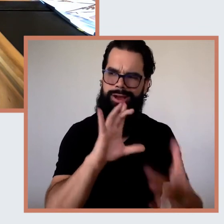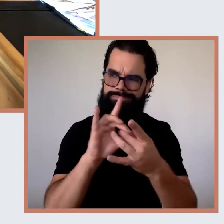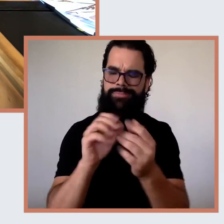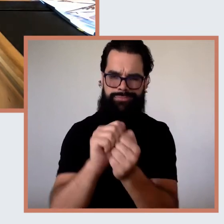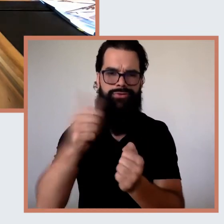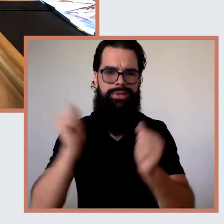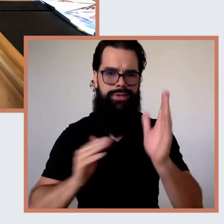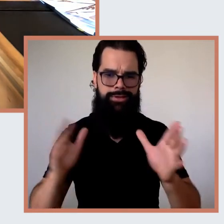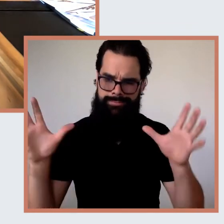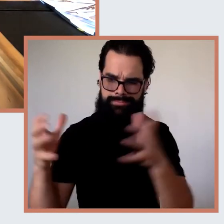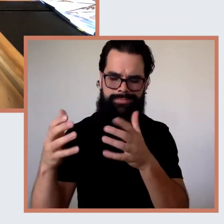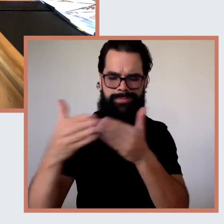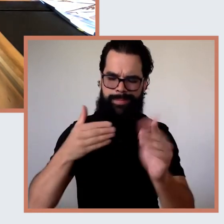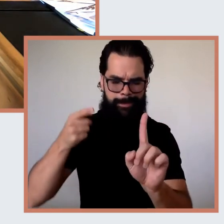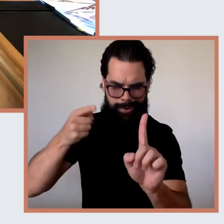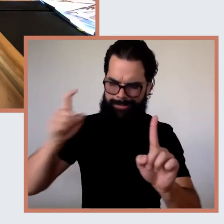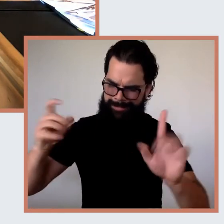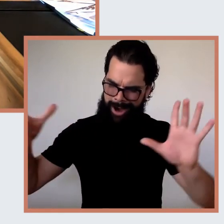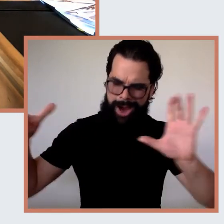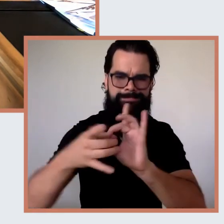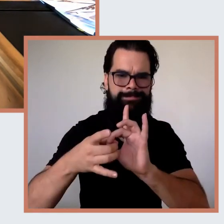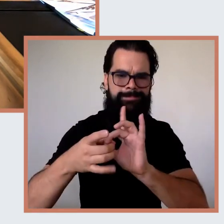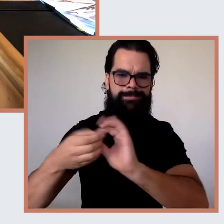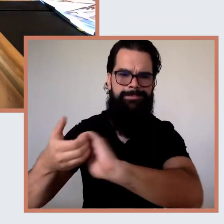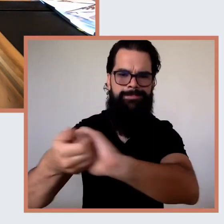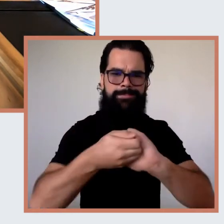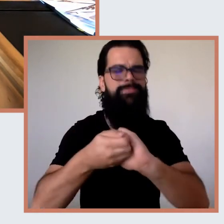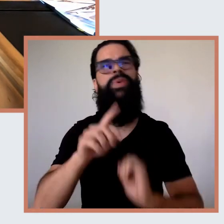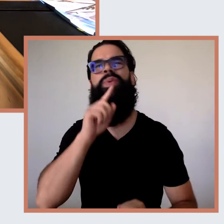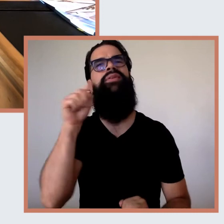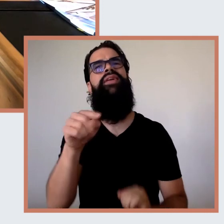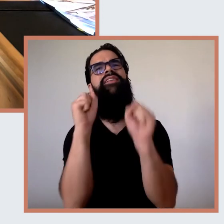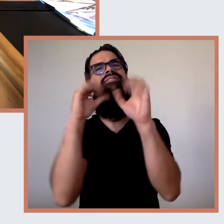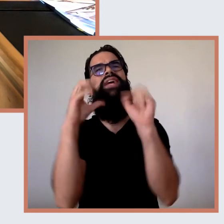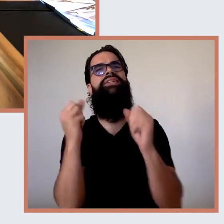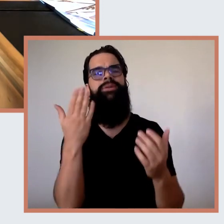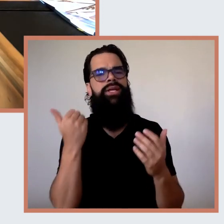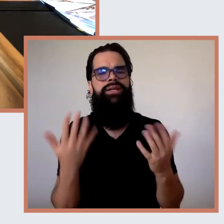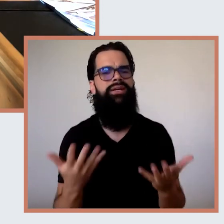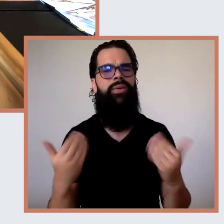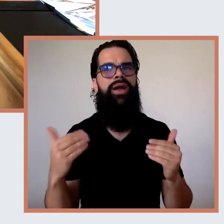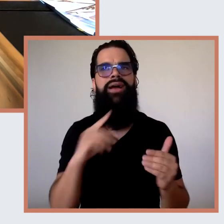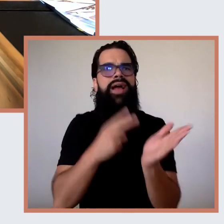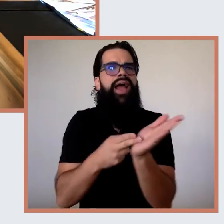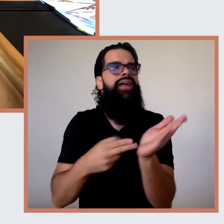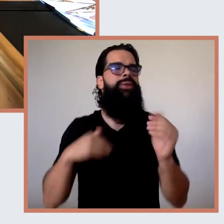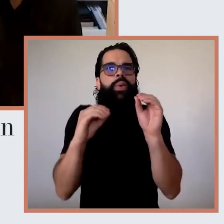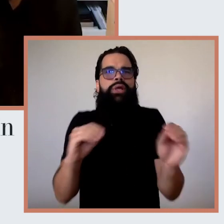You want to be with other actors. It doesn't matter if an actor can't hear. So it's fascinating and it's not, boy,